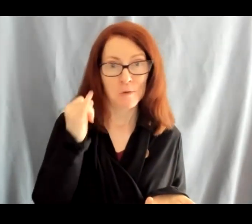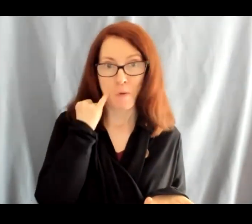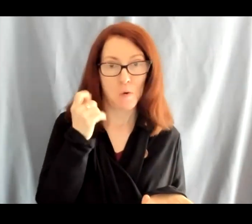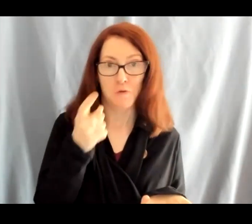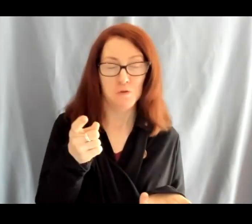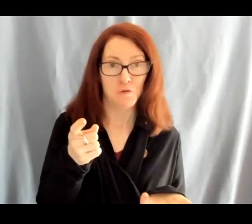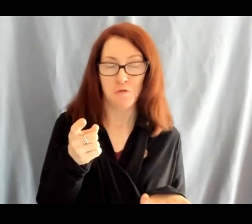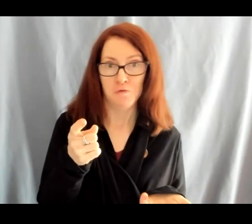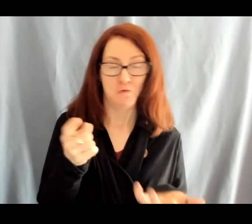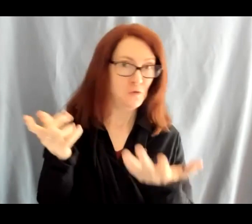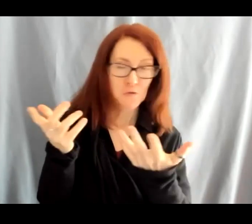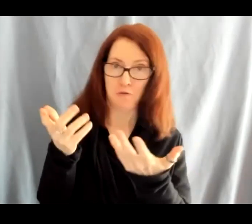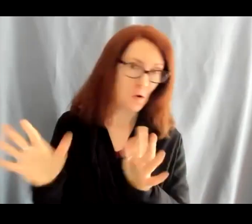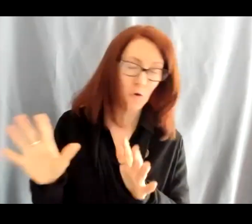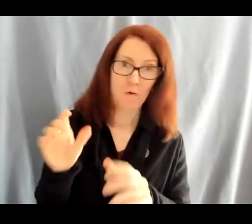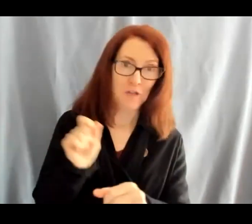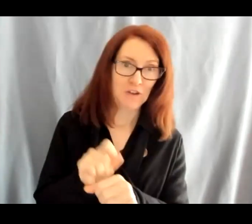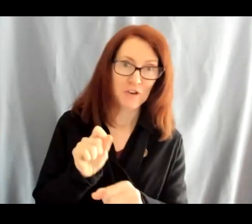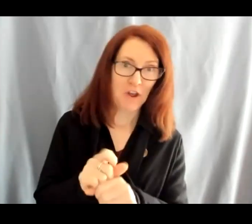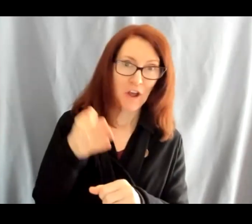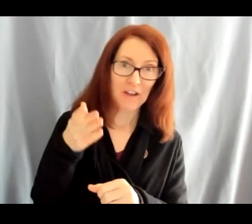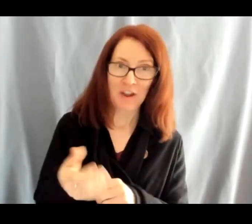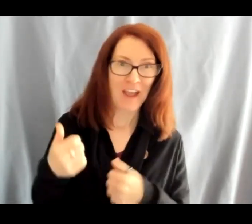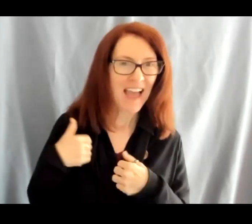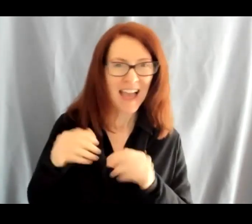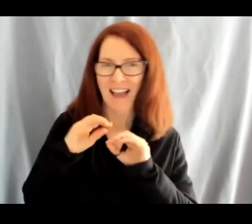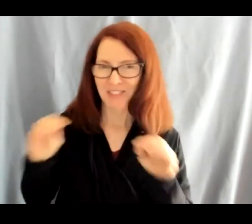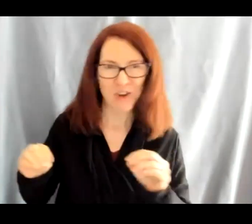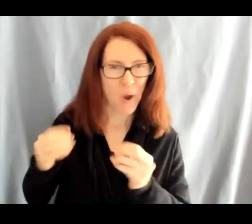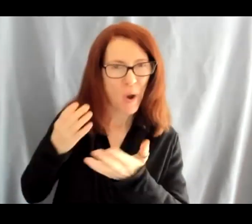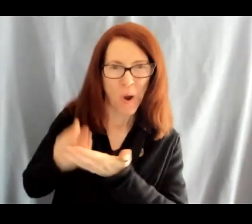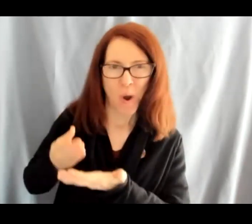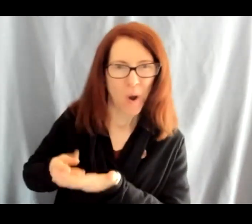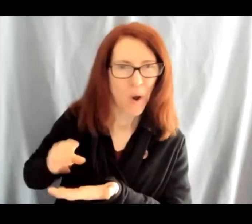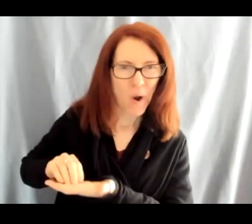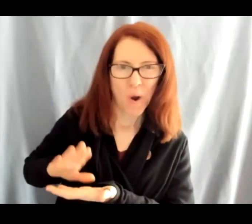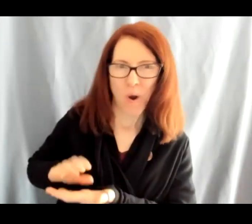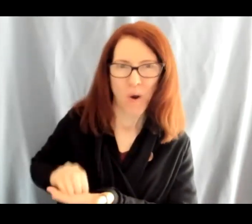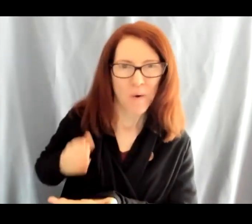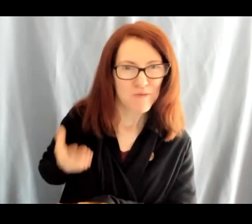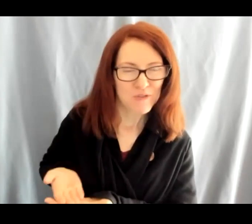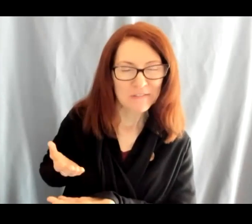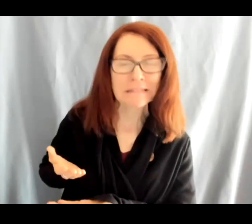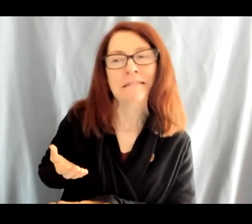you don't have real documented reasons for it I would be I would caution you that that you